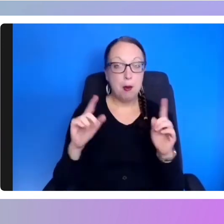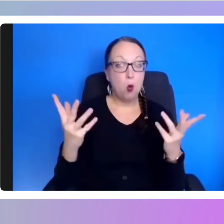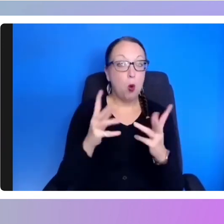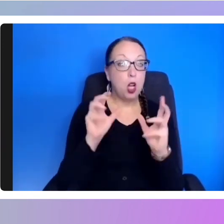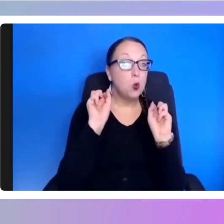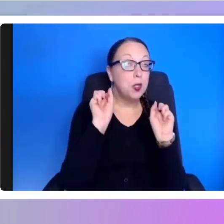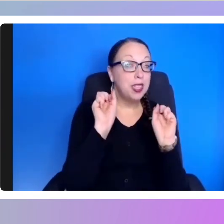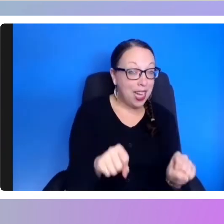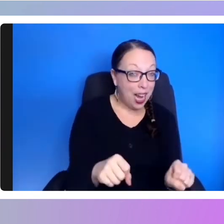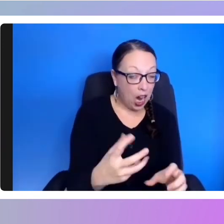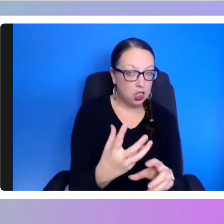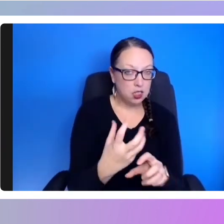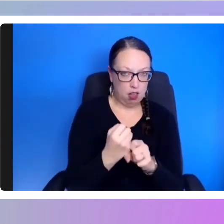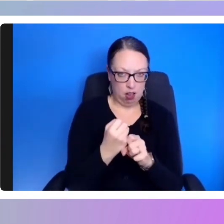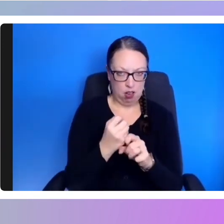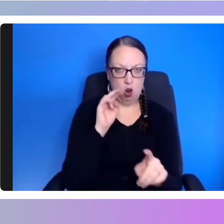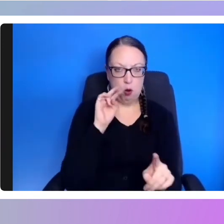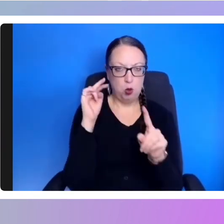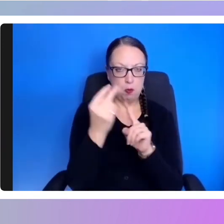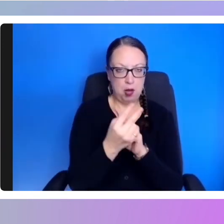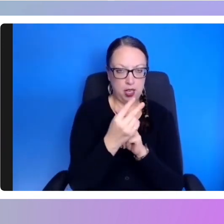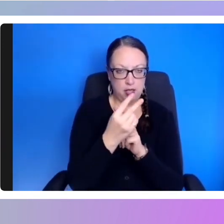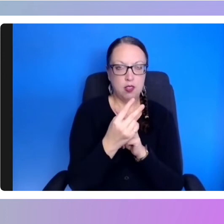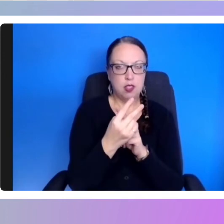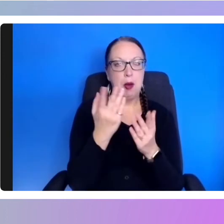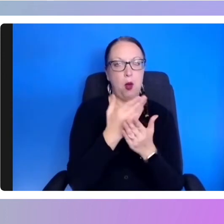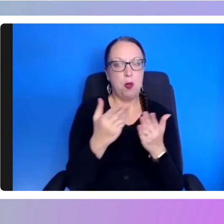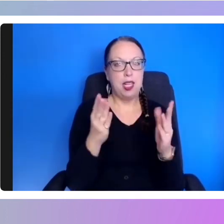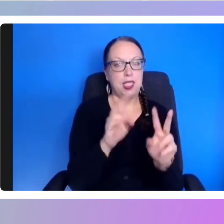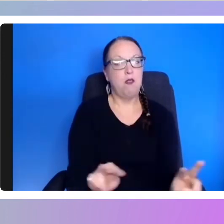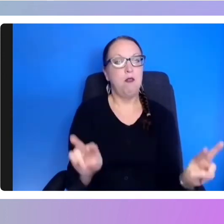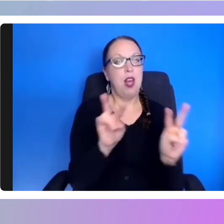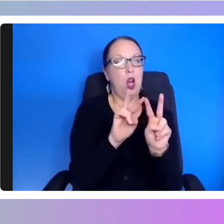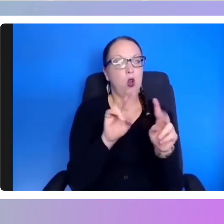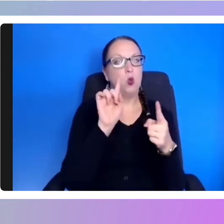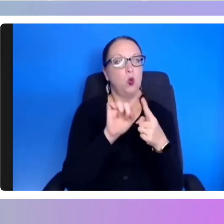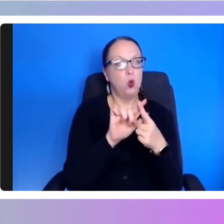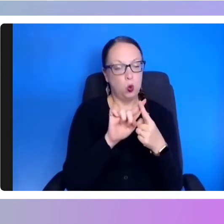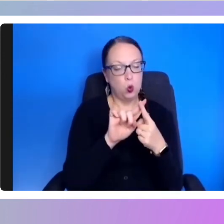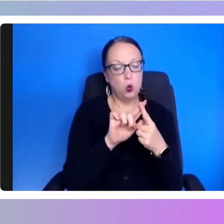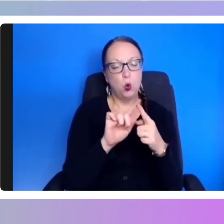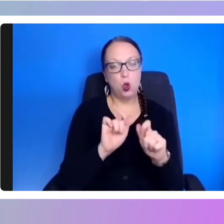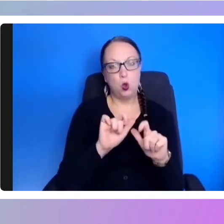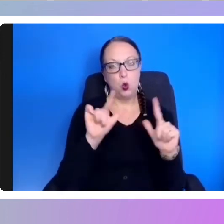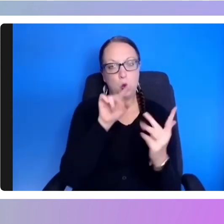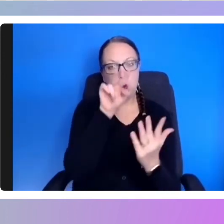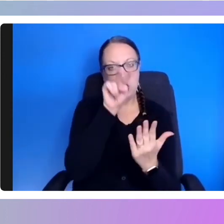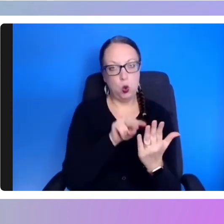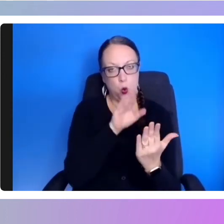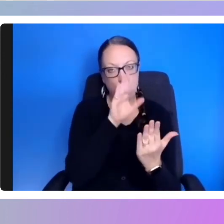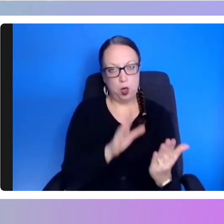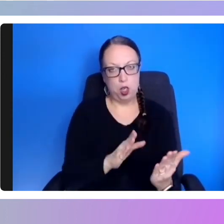are insights around things of value to screen reader users, you can also get a lot of insight around